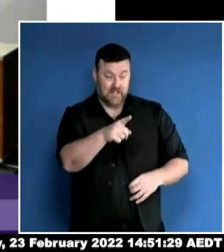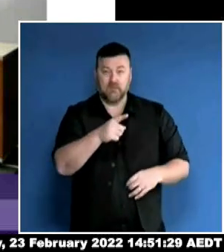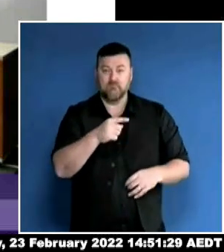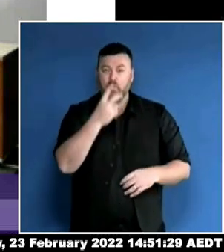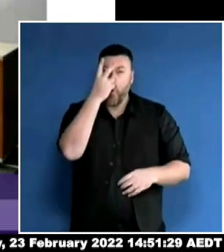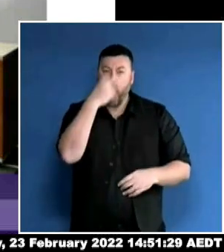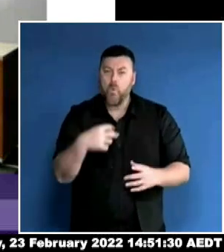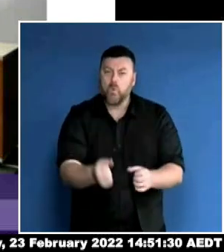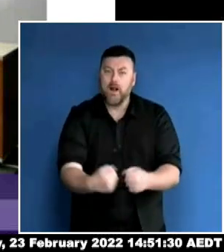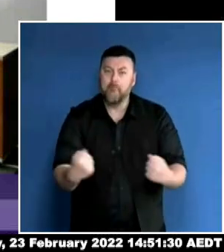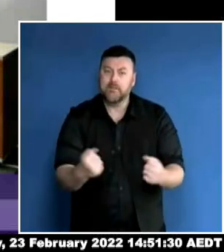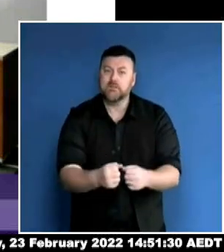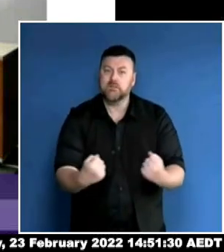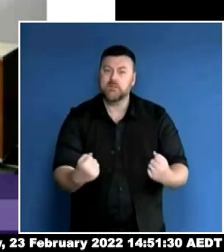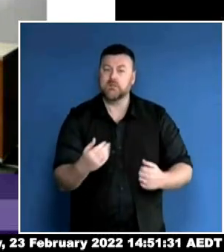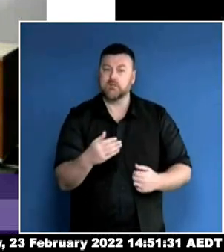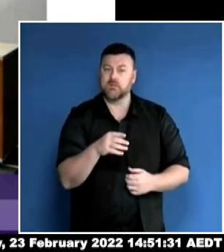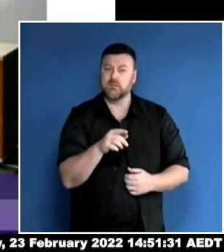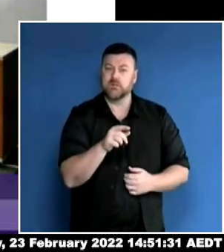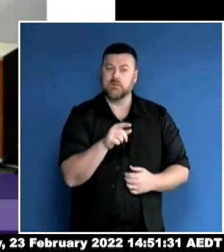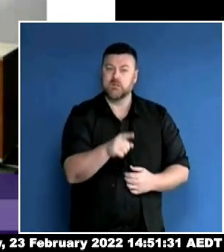can see a white cord. That's like an extension cord.